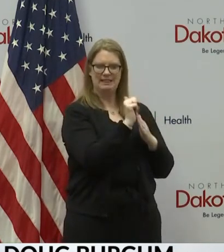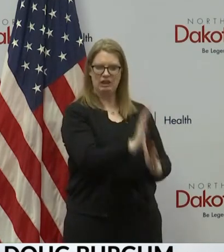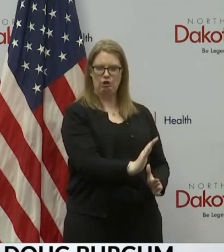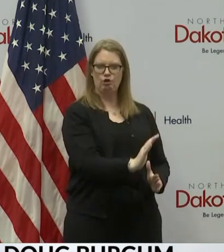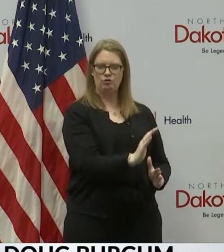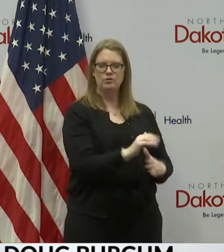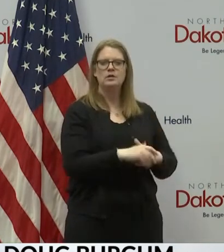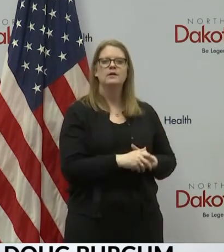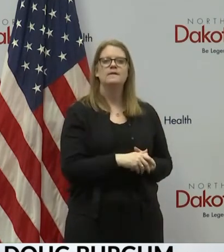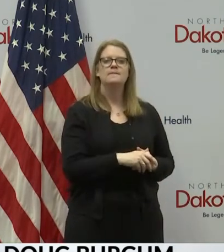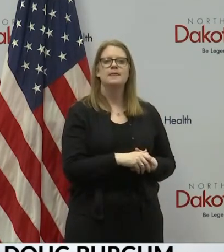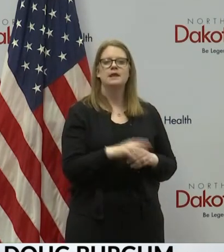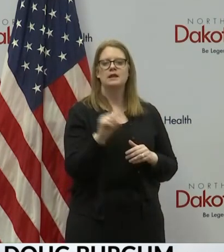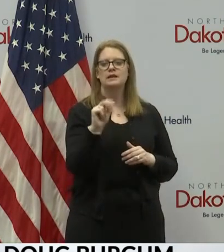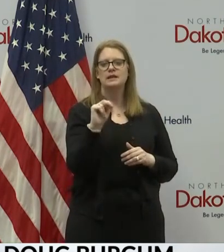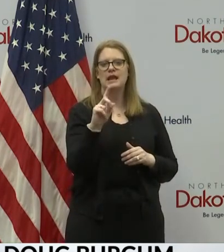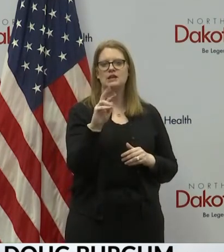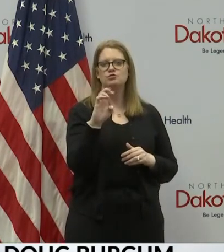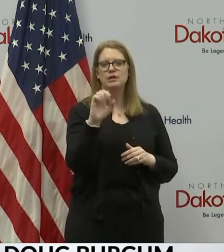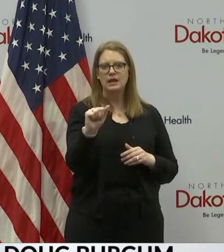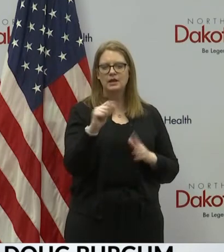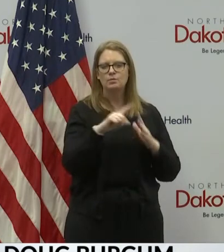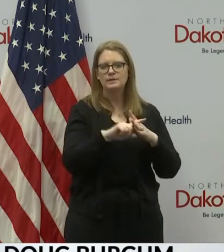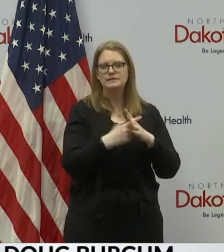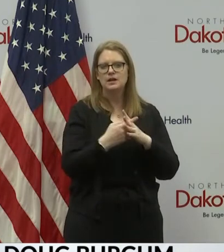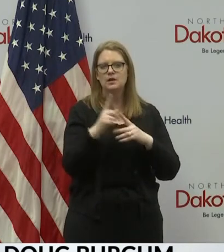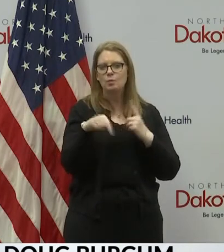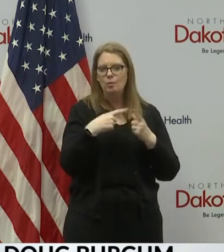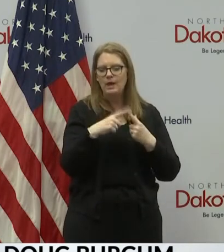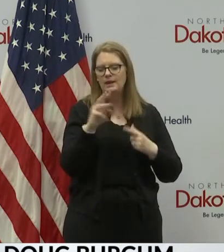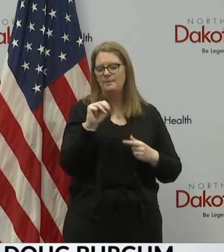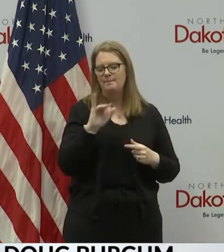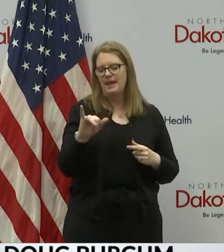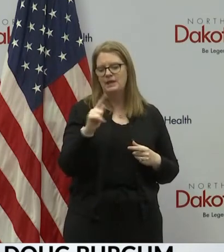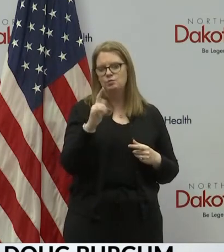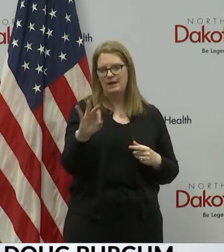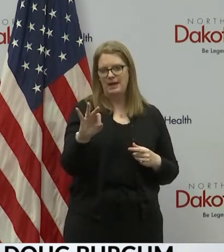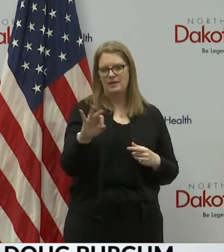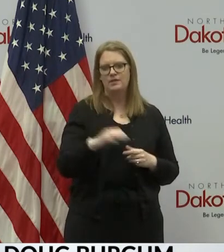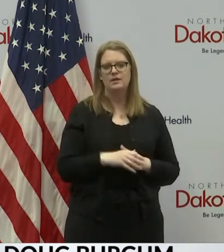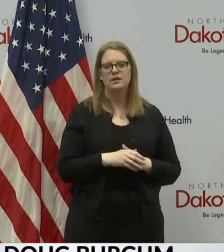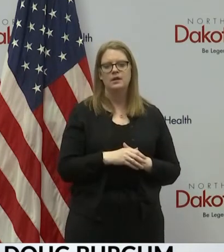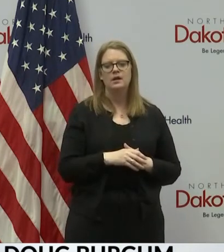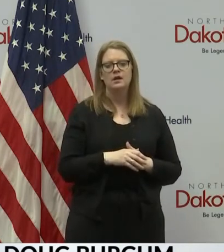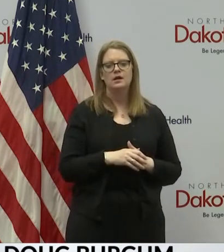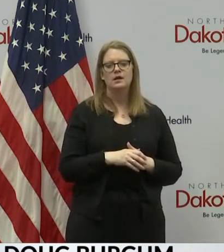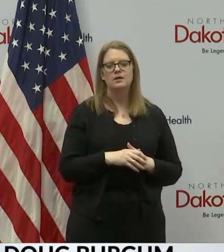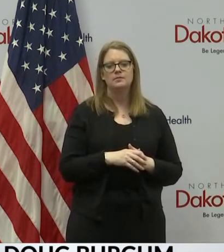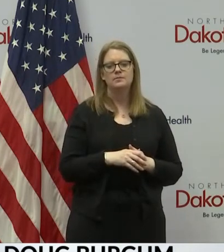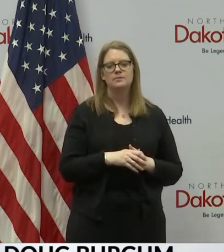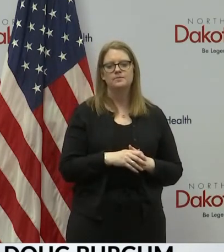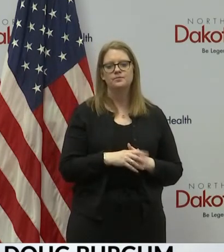DIRECTOR FOR HIS LEADERSHIP DURING THIS TIME. AND ANDREA WILL BE STARTING ON